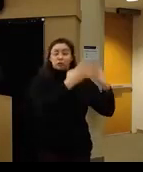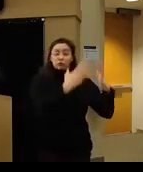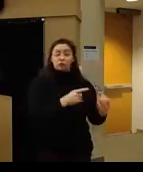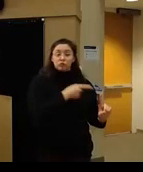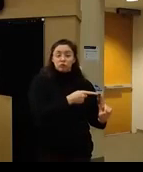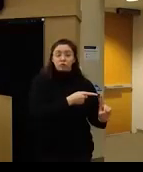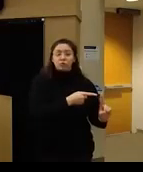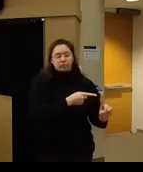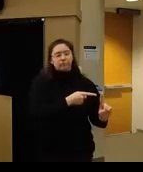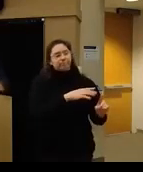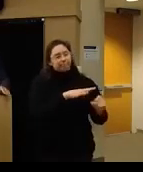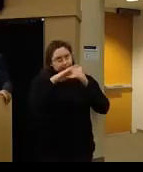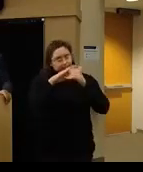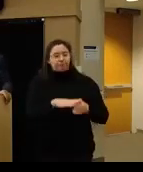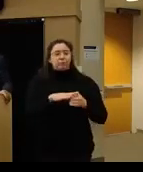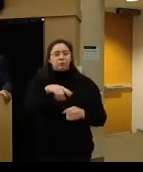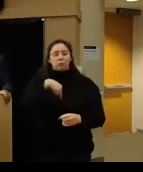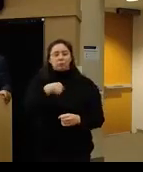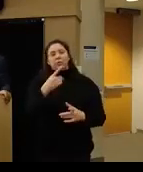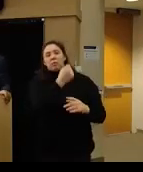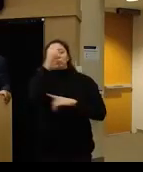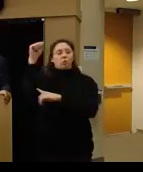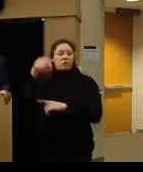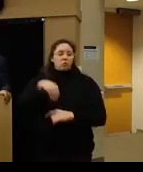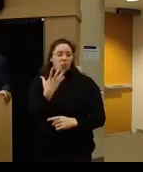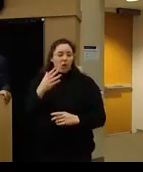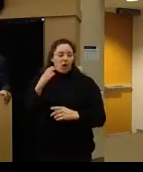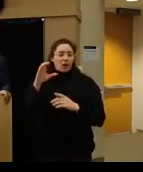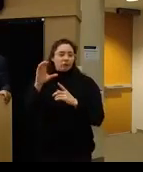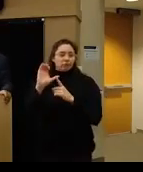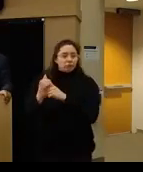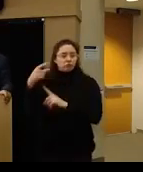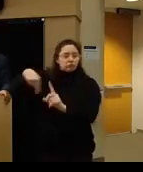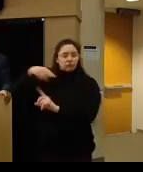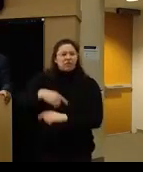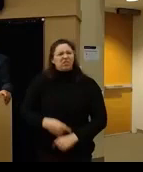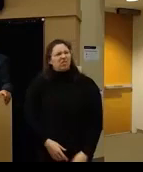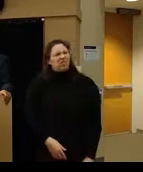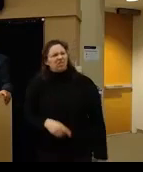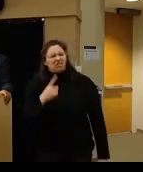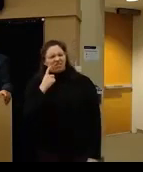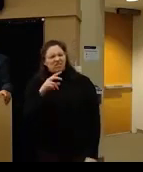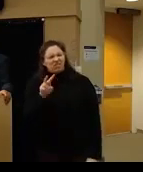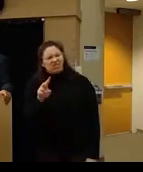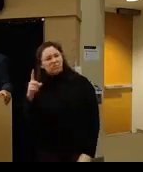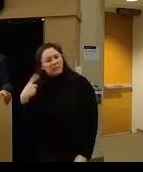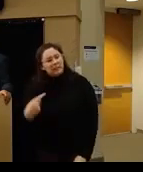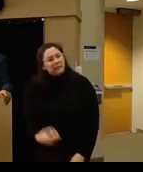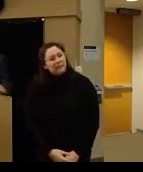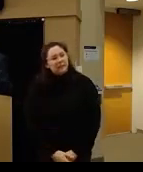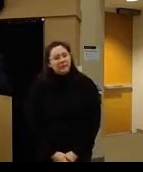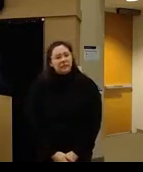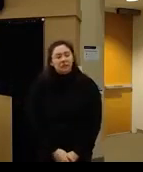a repudiation of white civilization this seems bizarre to me it really does but this is not me